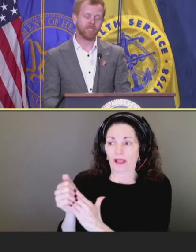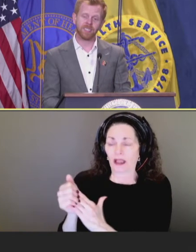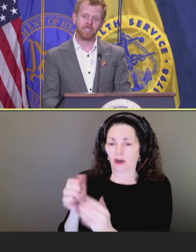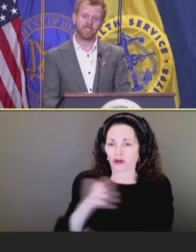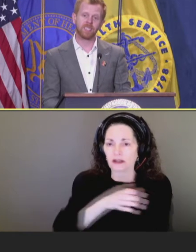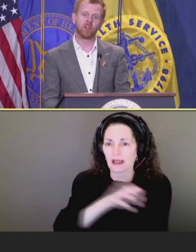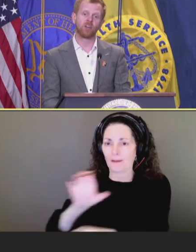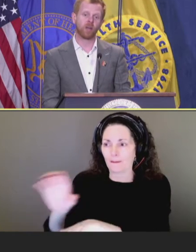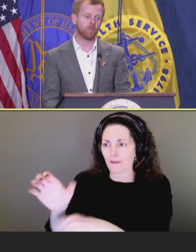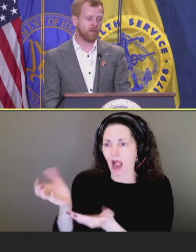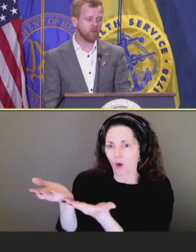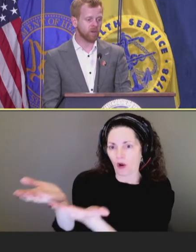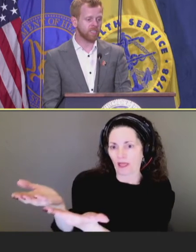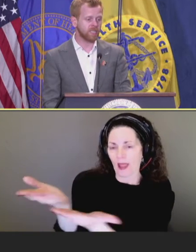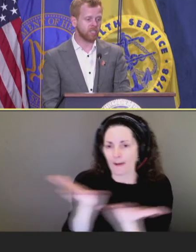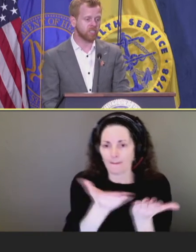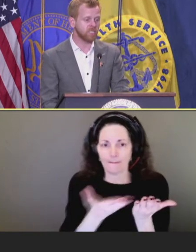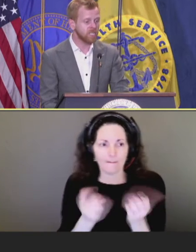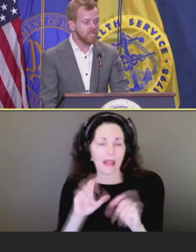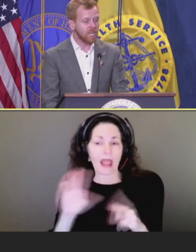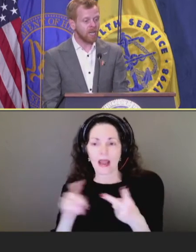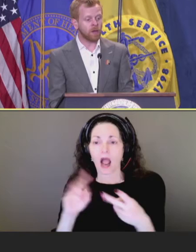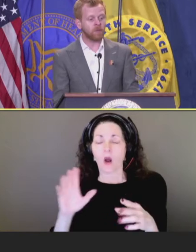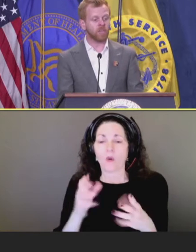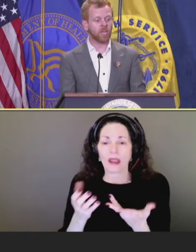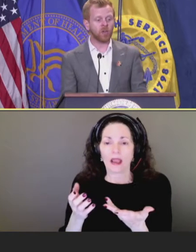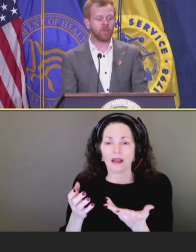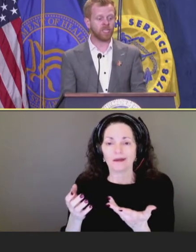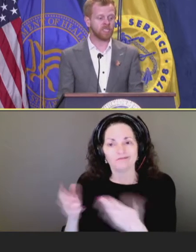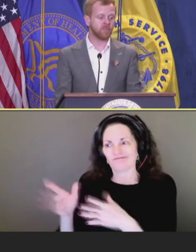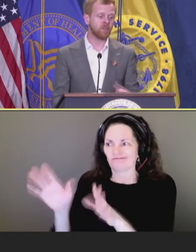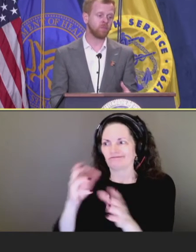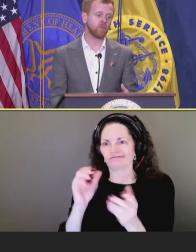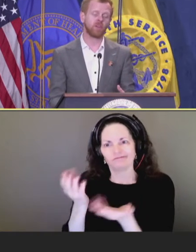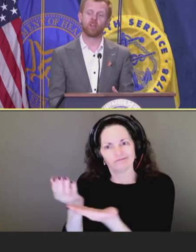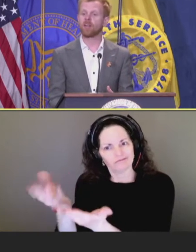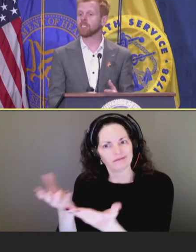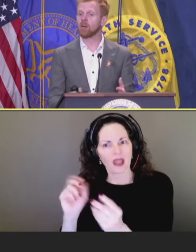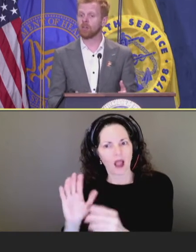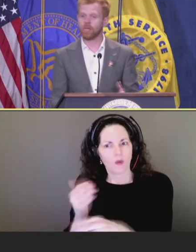businesses and our nonprofit organizations and by building a cohesive community across all the